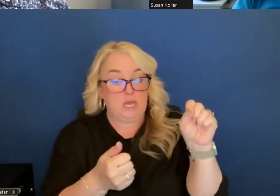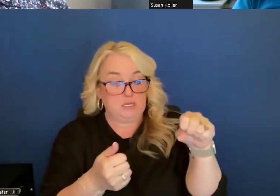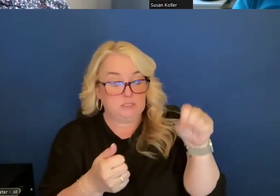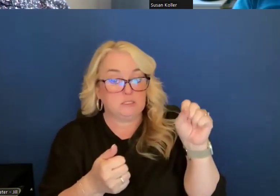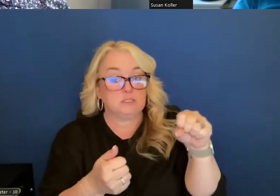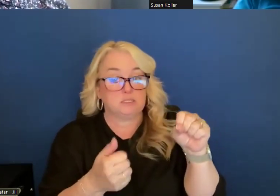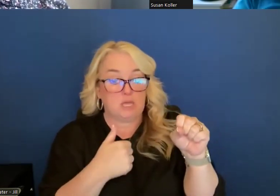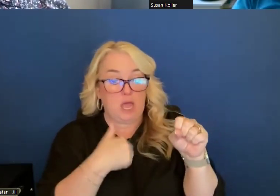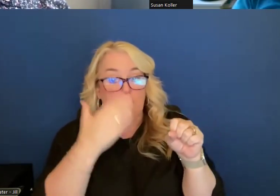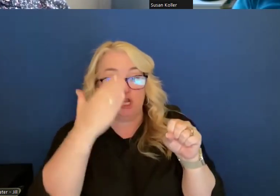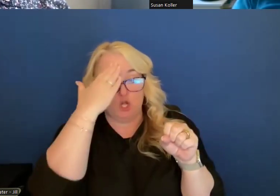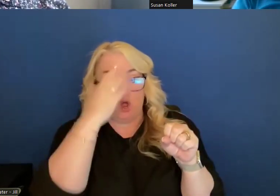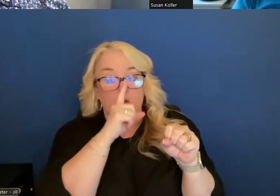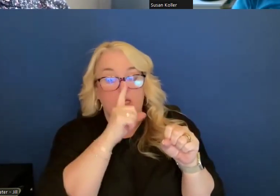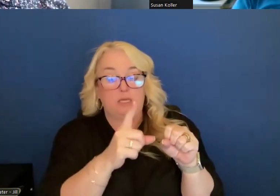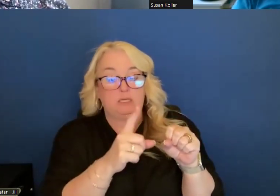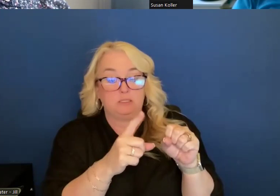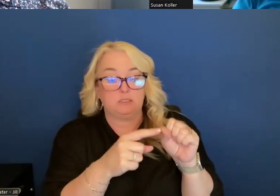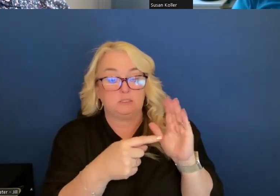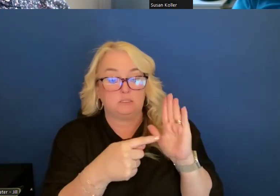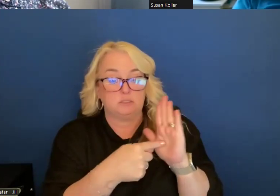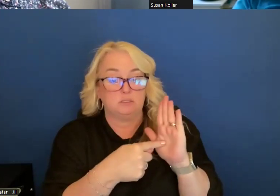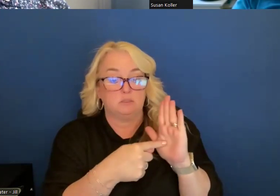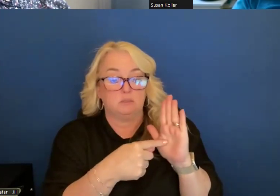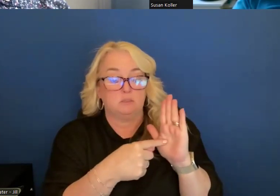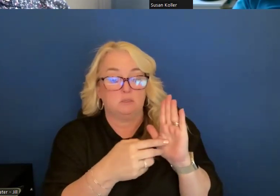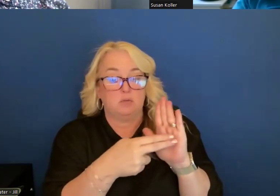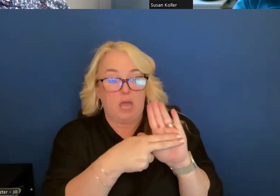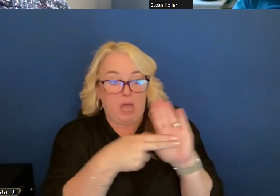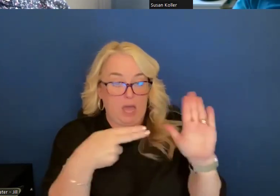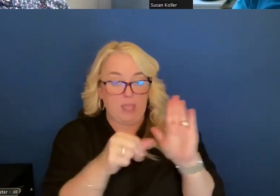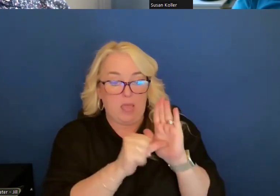Susan Koller: Yes. And I do know it's highlighted in the first